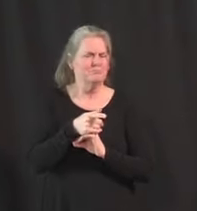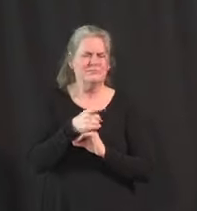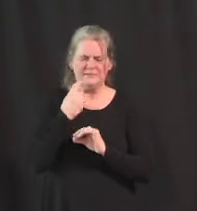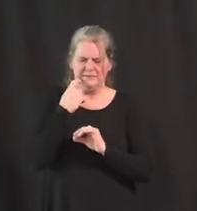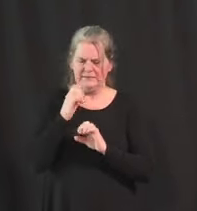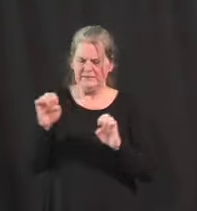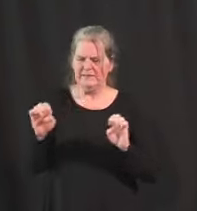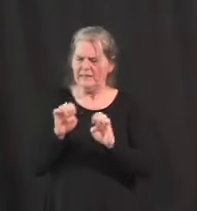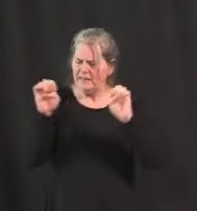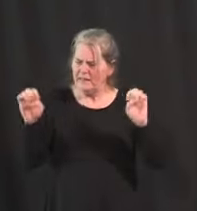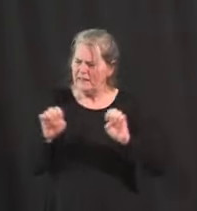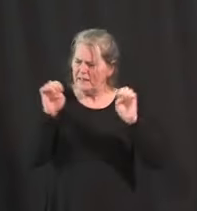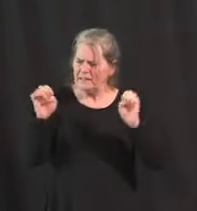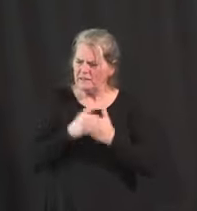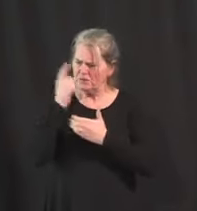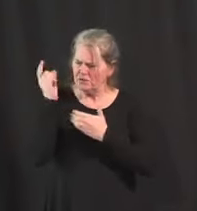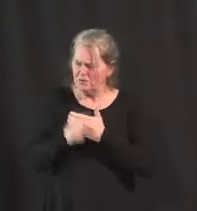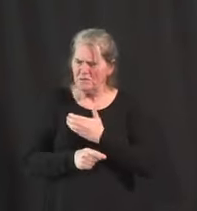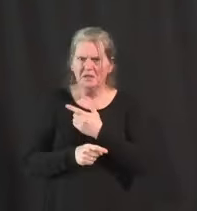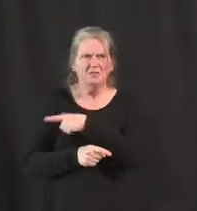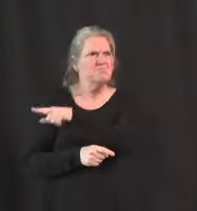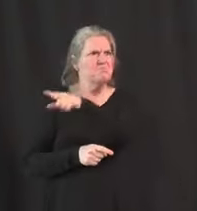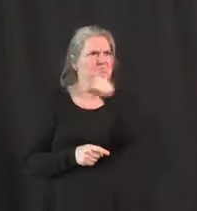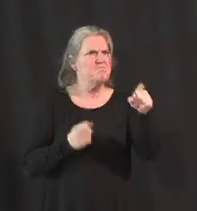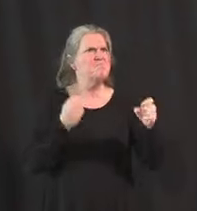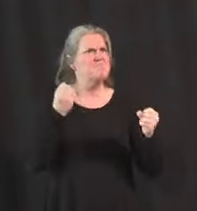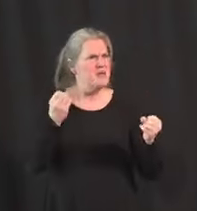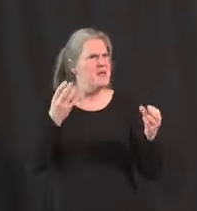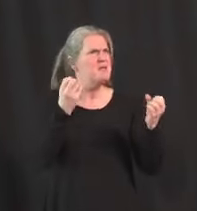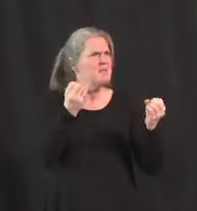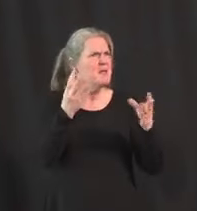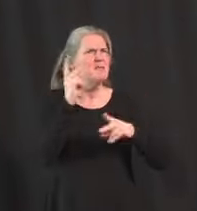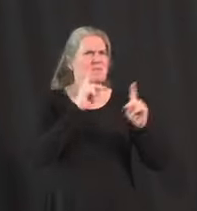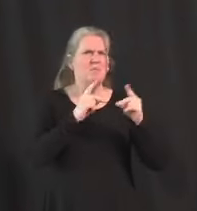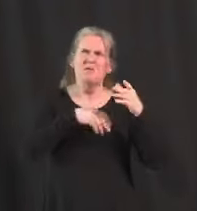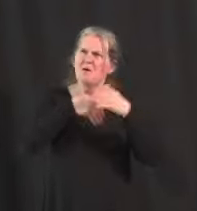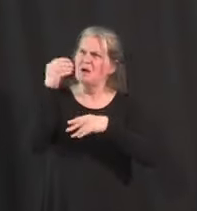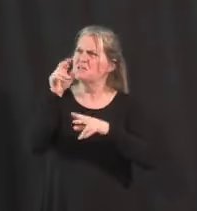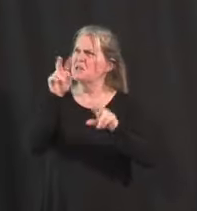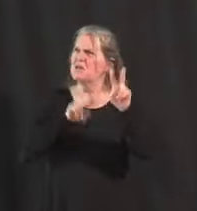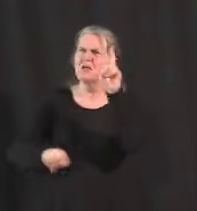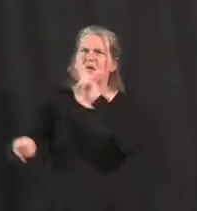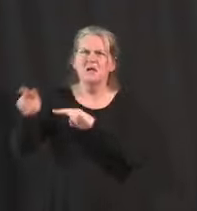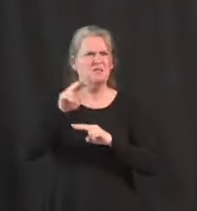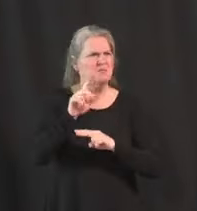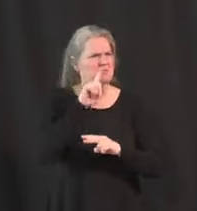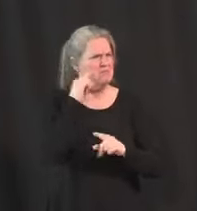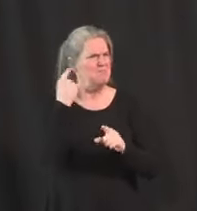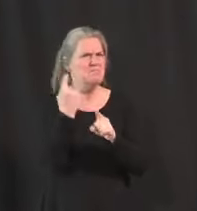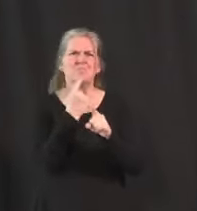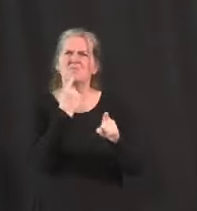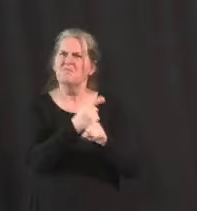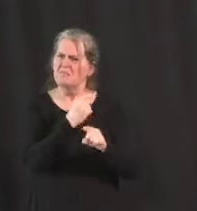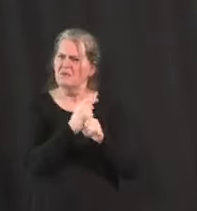LOCALLY MANY PEOPLE GOT OUTSIDE AND EVERYONE SEEMED TO HAVE BEHAVED AND FOLLOWED THE PHYSICAL DISTANCING RULES WHILE OUTSIDE.